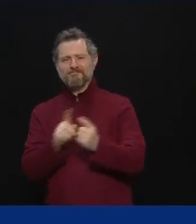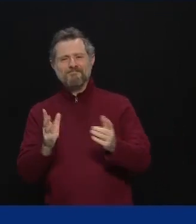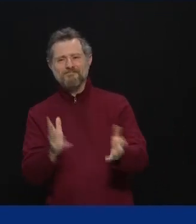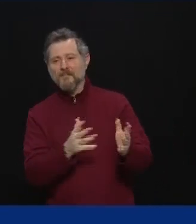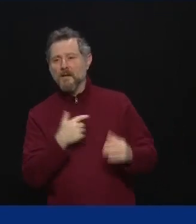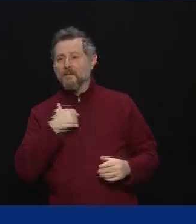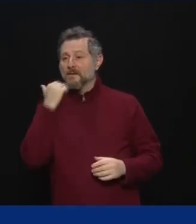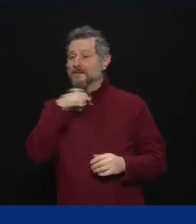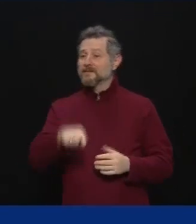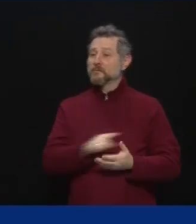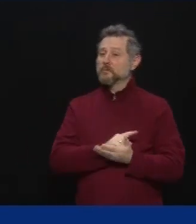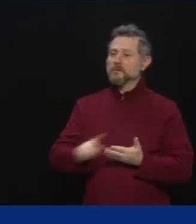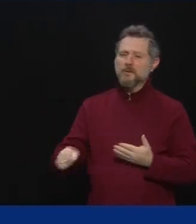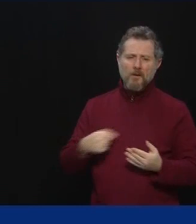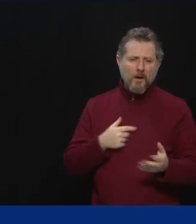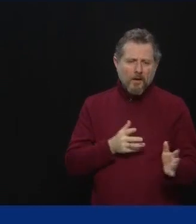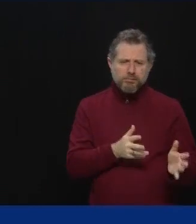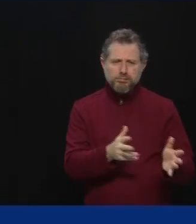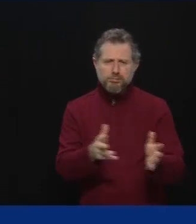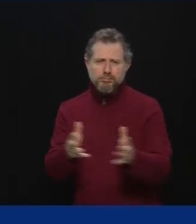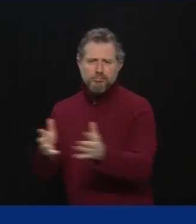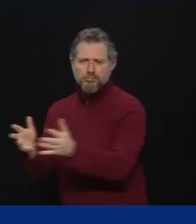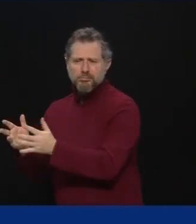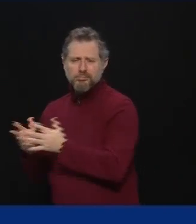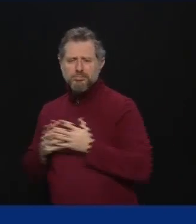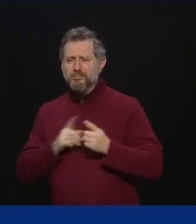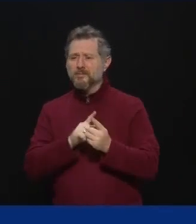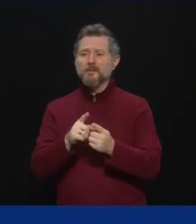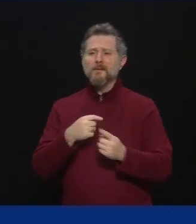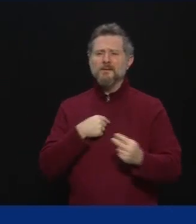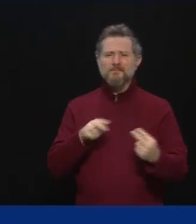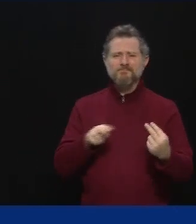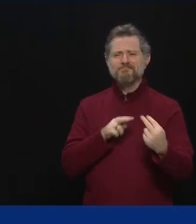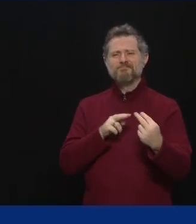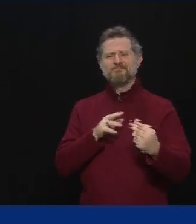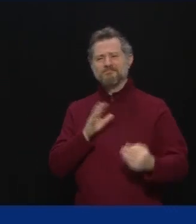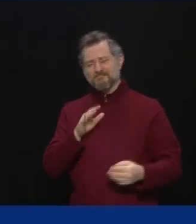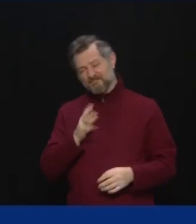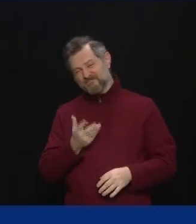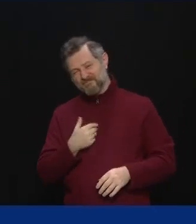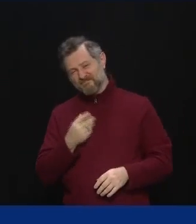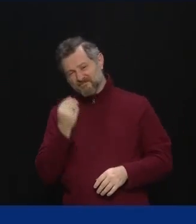SO THOSE ARE STILL ON THE FRONT LINES, HEALTH CARE WORKERS, AND I MET A NUMBER, MET INDIVIDUALS EVERY DAY THIS WEEK REACHING